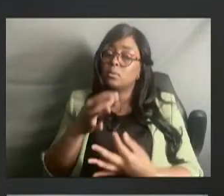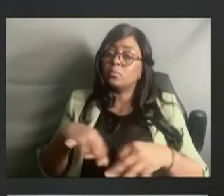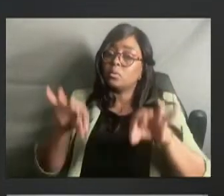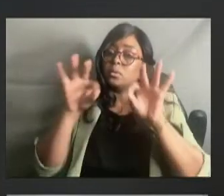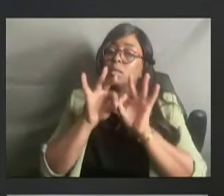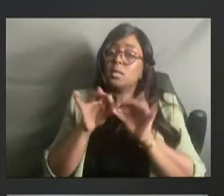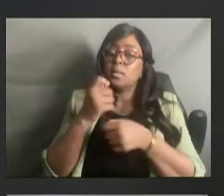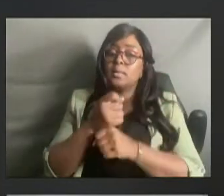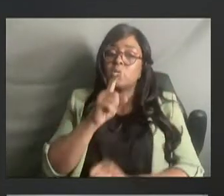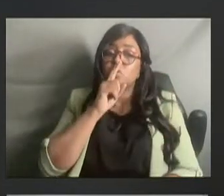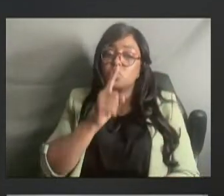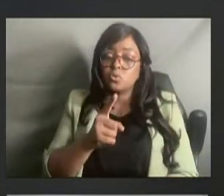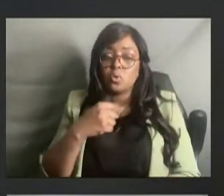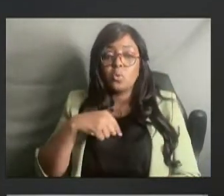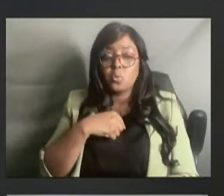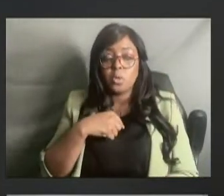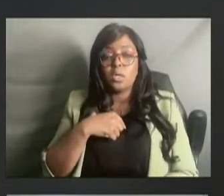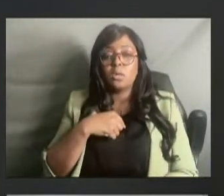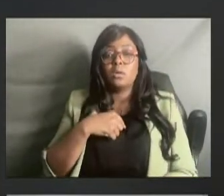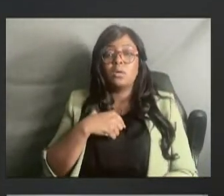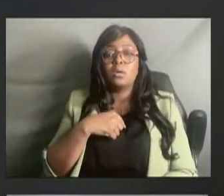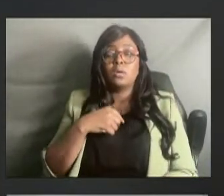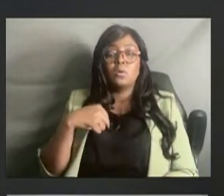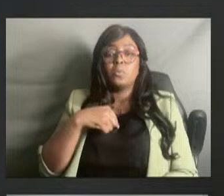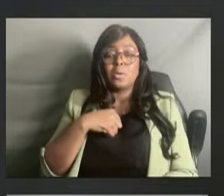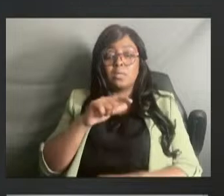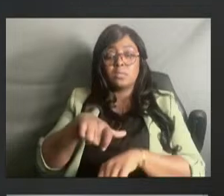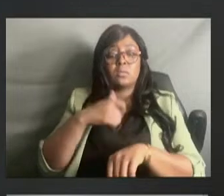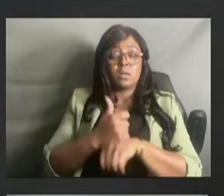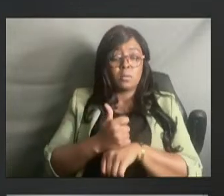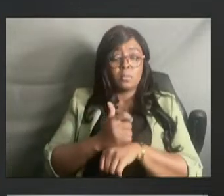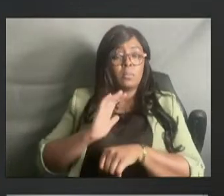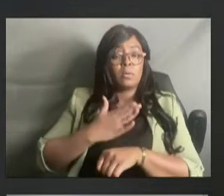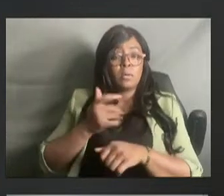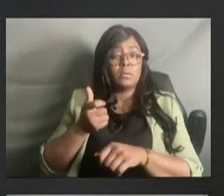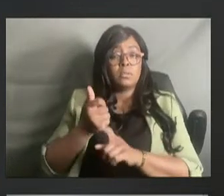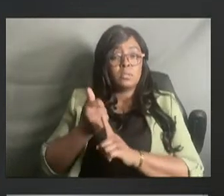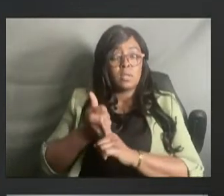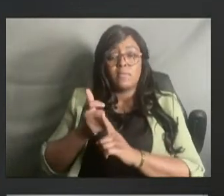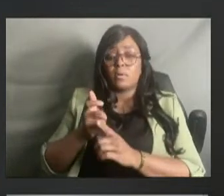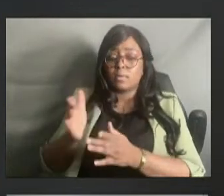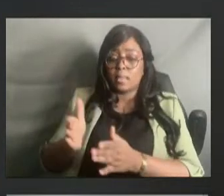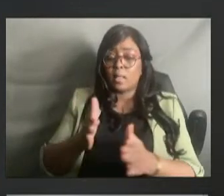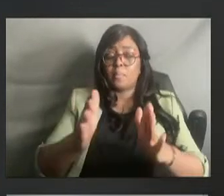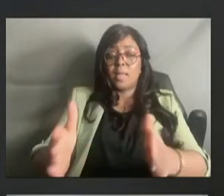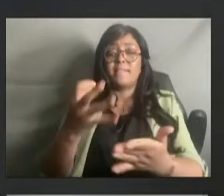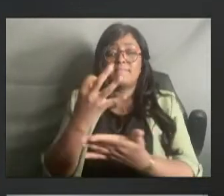other, something that is particularly important is making